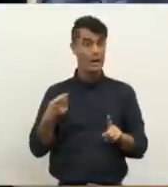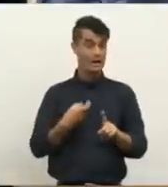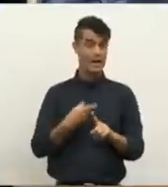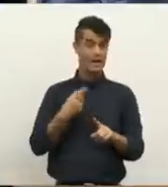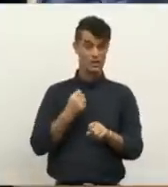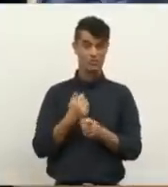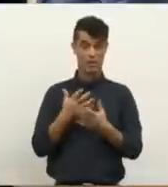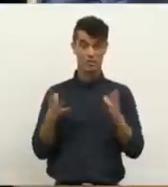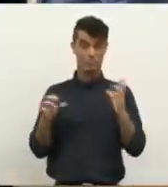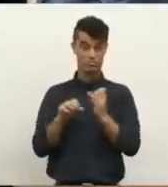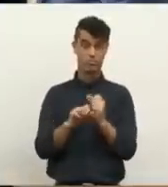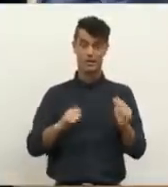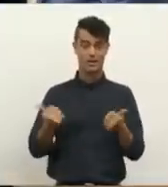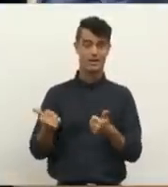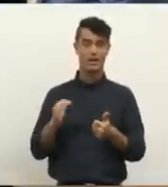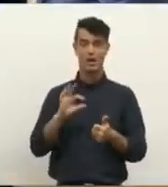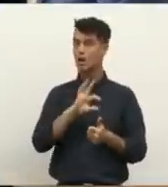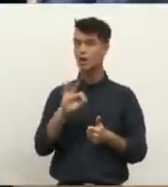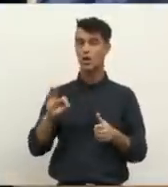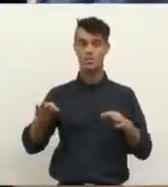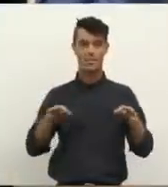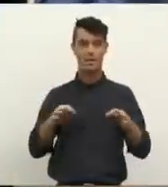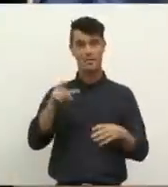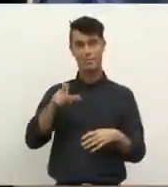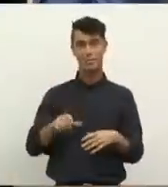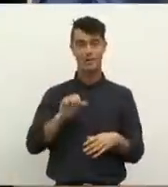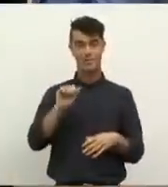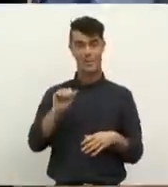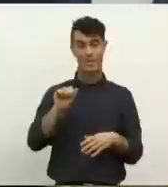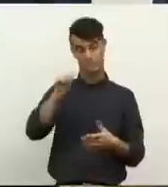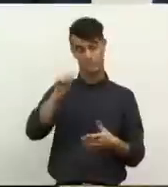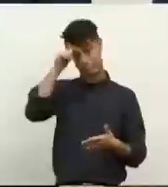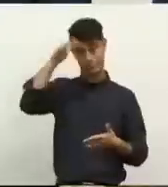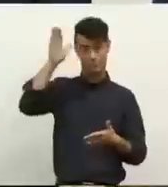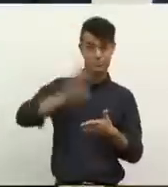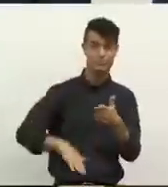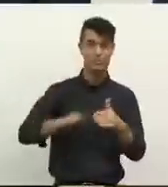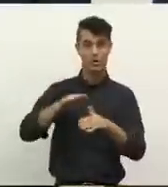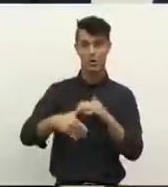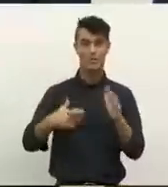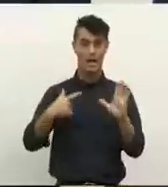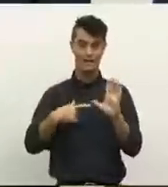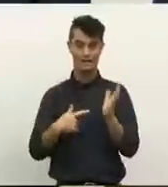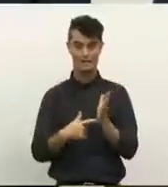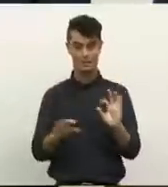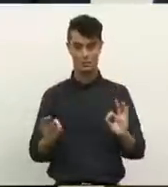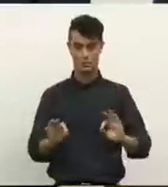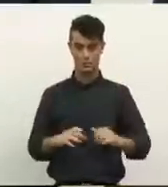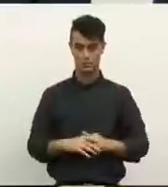KG has put it well, we're saying it's not planners' job to understand everything there is about what's the right assistive technology for Carl.